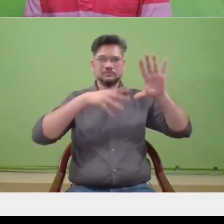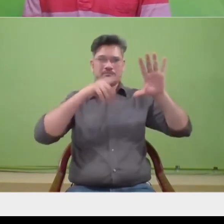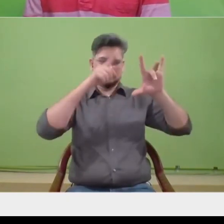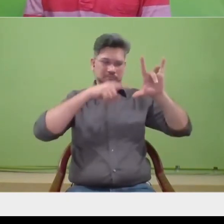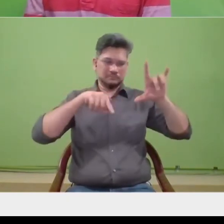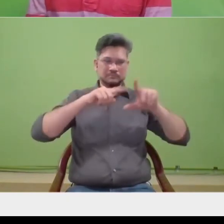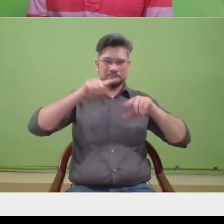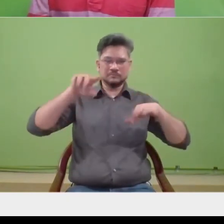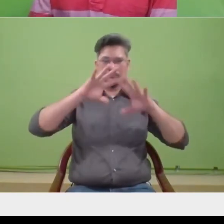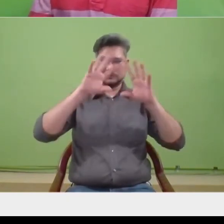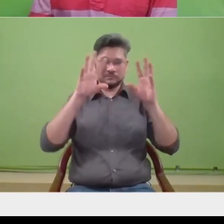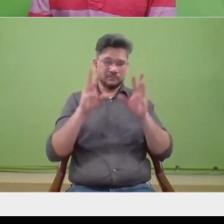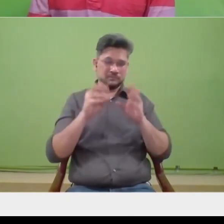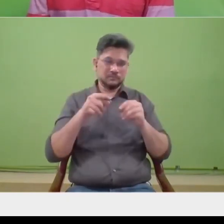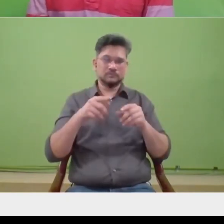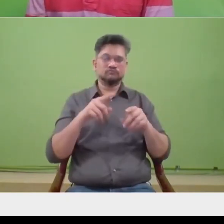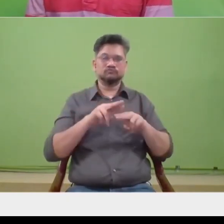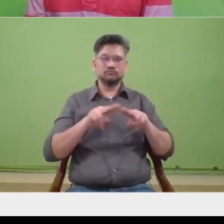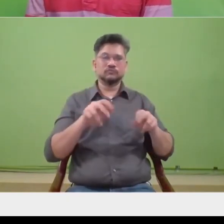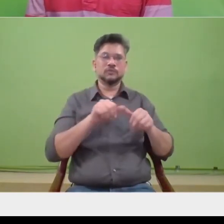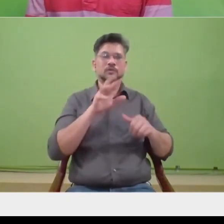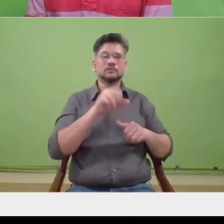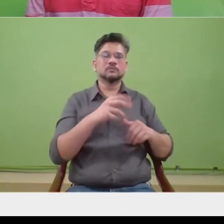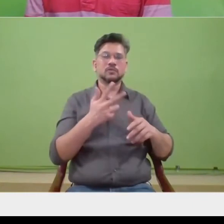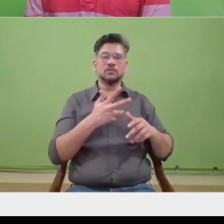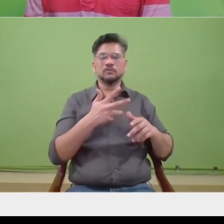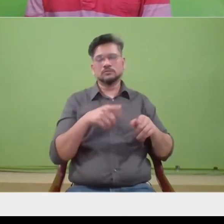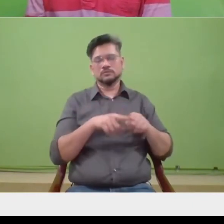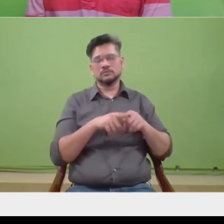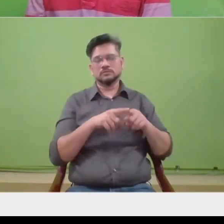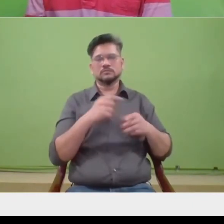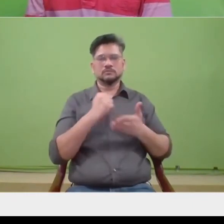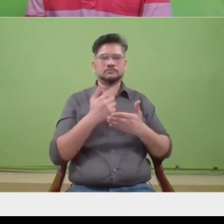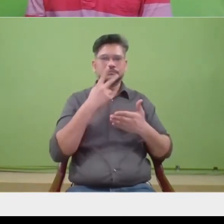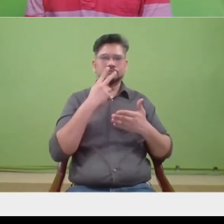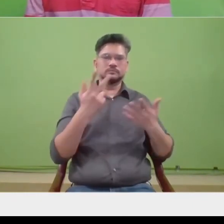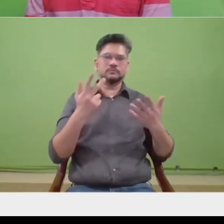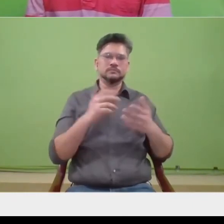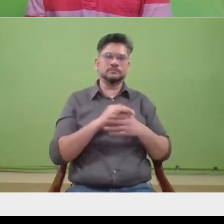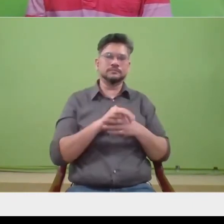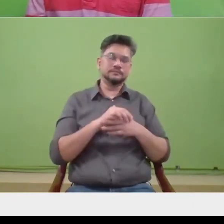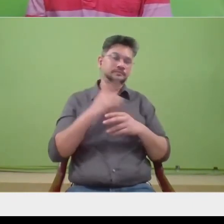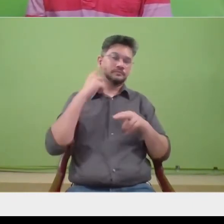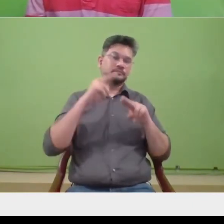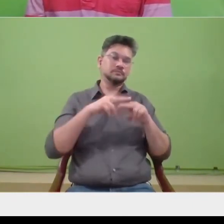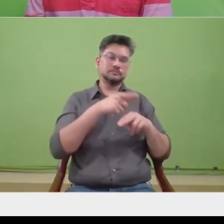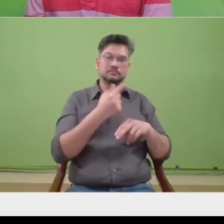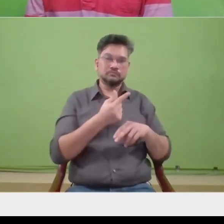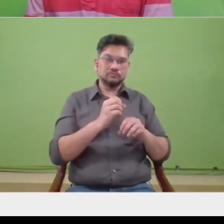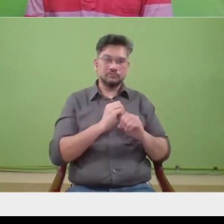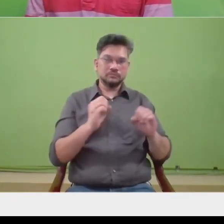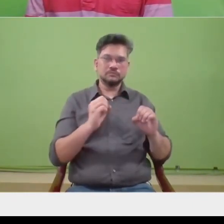find accessible format and if you do not use those then the teaching